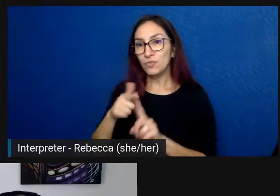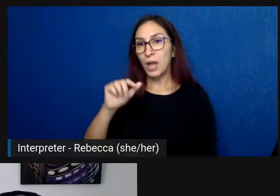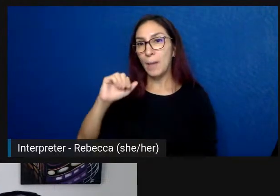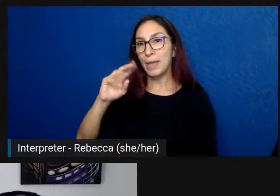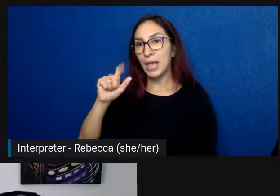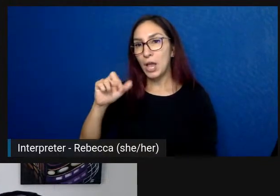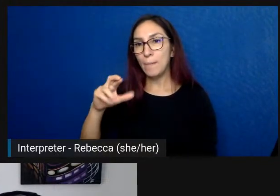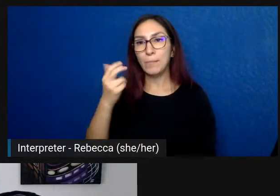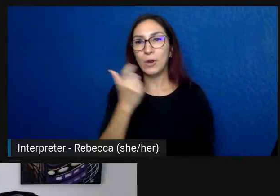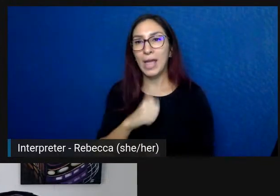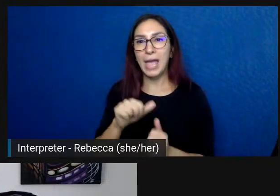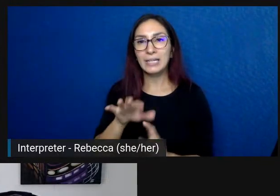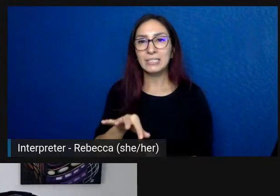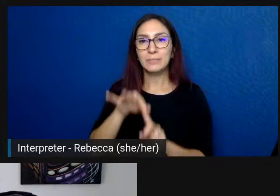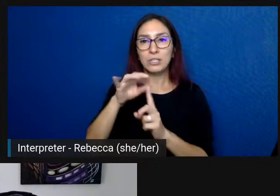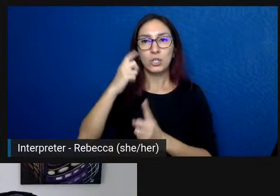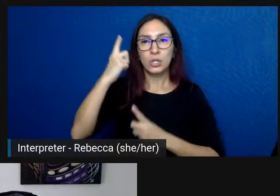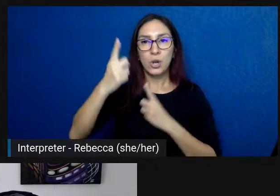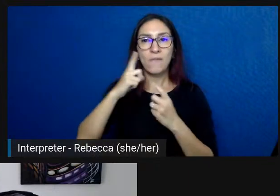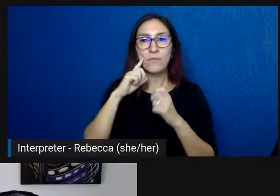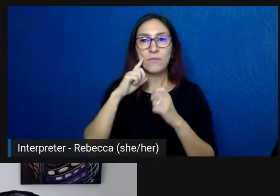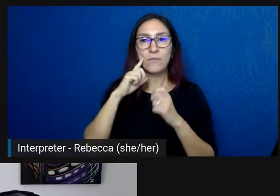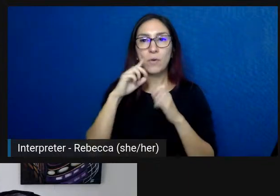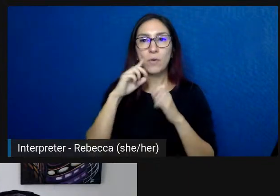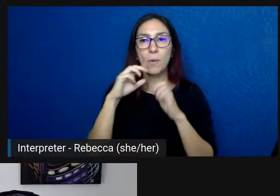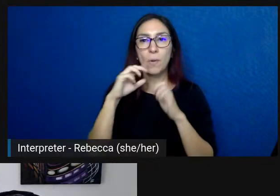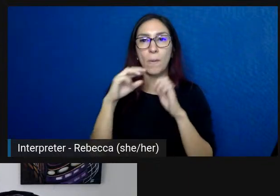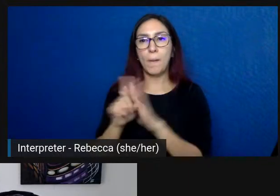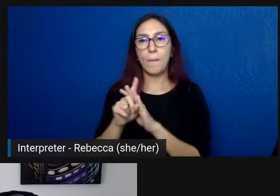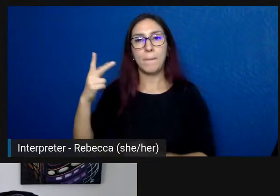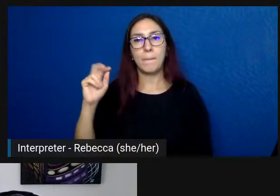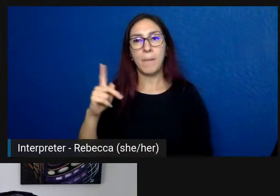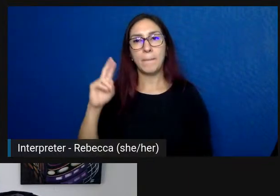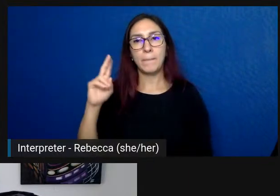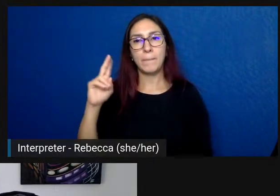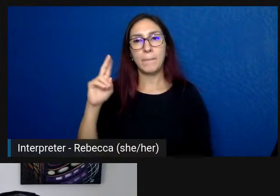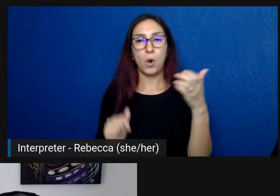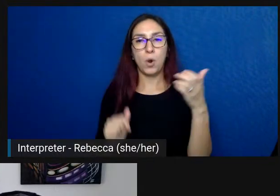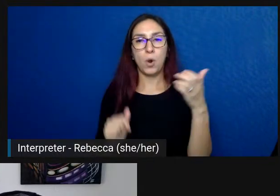Definitely. ≫: There is a good question here …